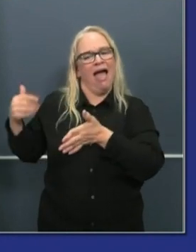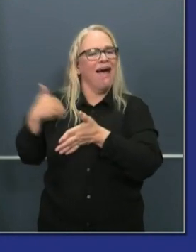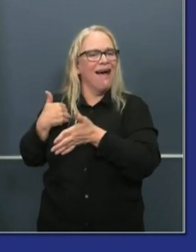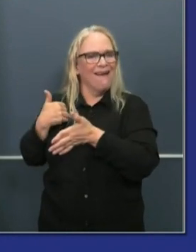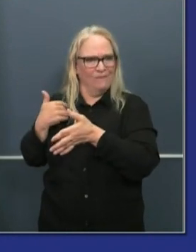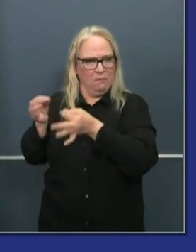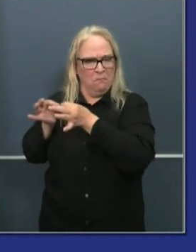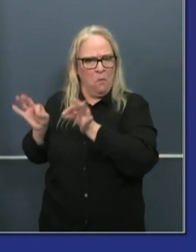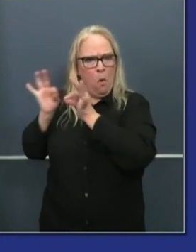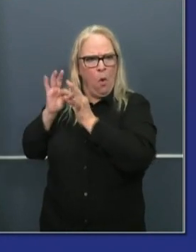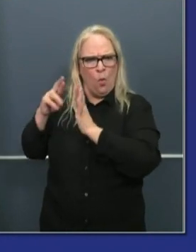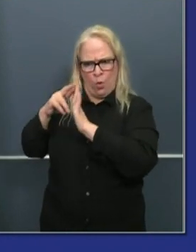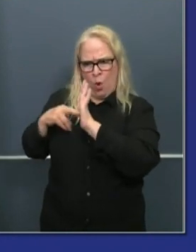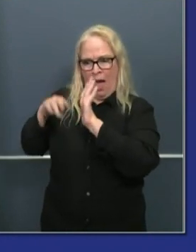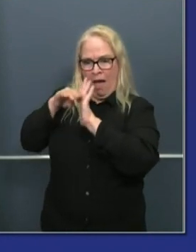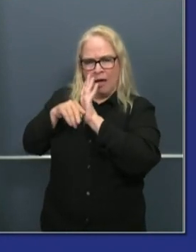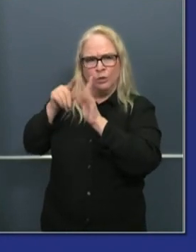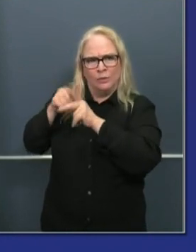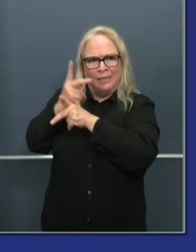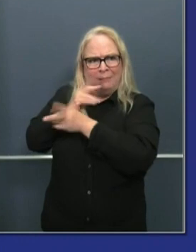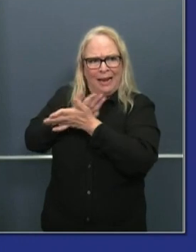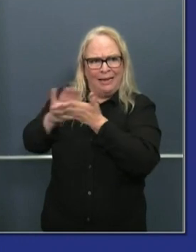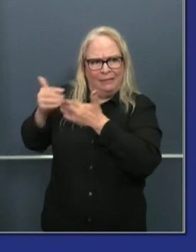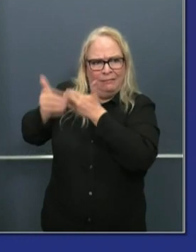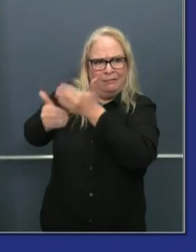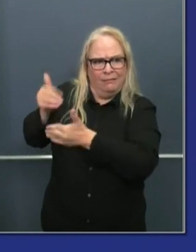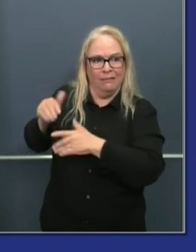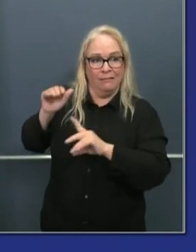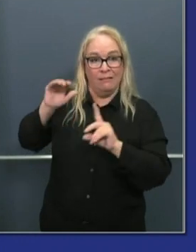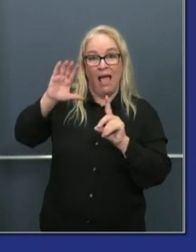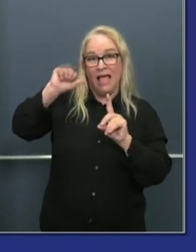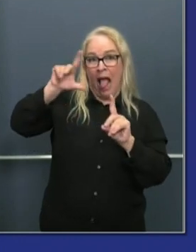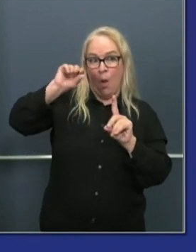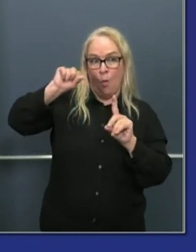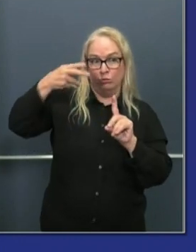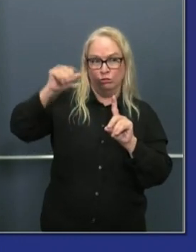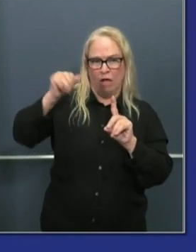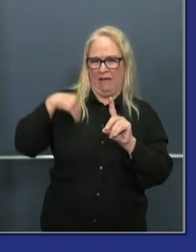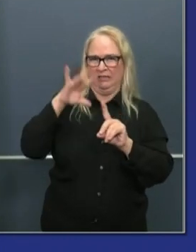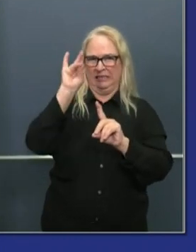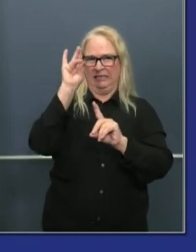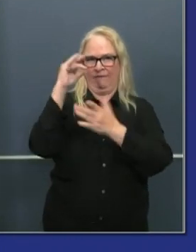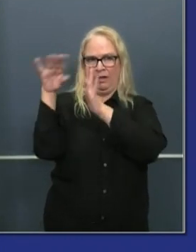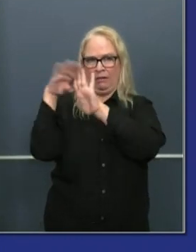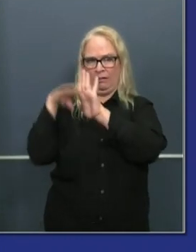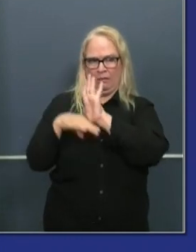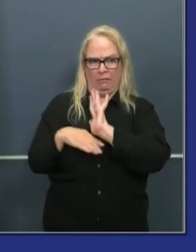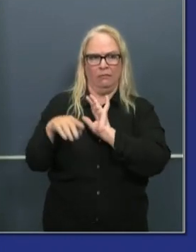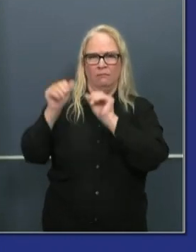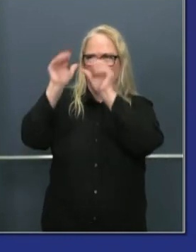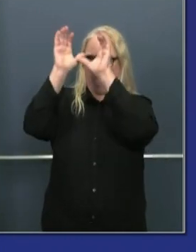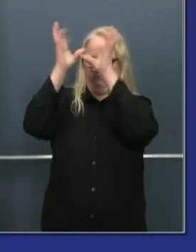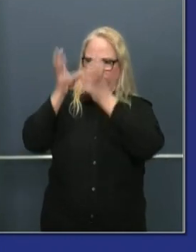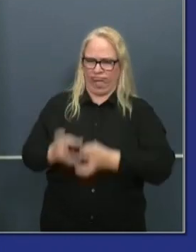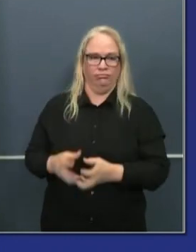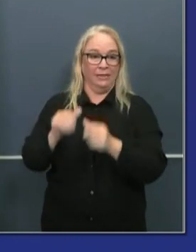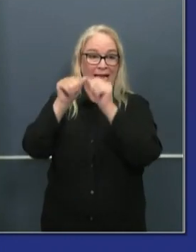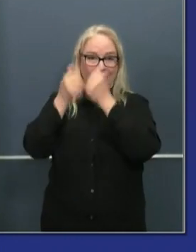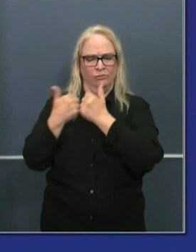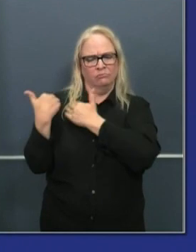COMPLIANCE ON HEALTH AND SAFETY IN OUR MEATPACKING FACILITIES. ONE SHOULD NOT HAVE TO PUT THEIR LIFE AT RISK TO GO TO WORK AS AN ESSENTIAL WORKER. THAT'S WHY WE HAVE CAL OSHA ON